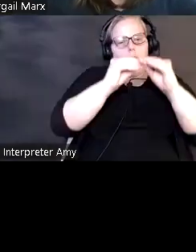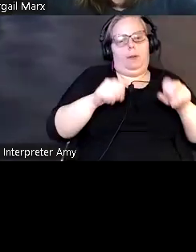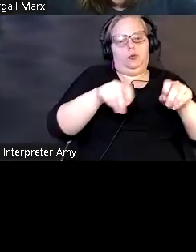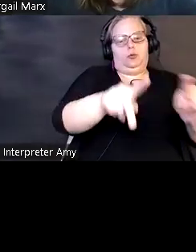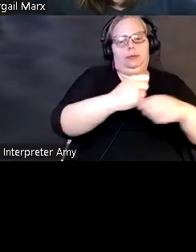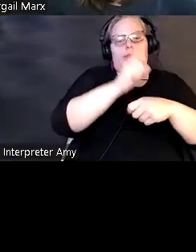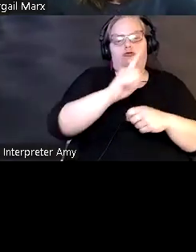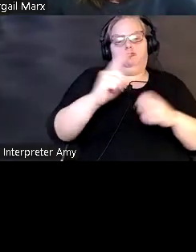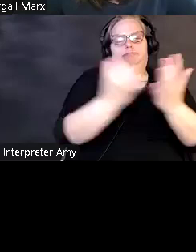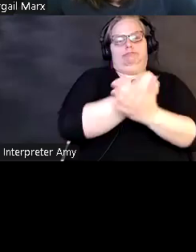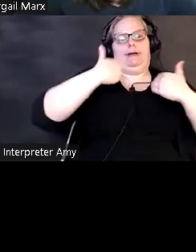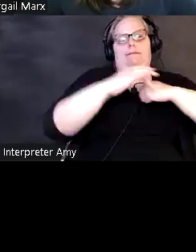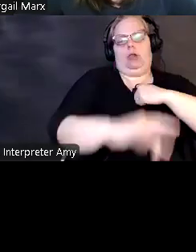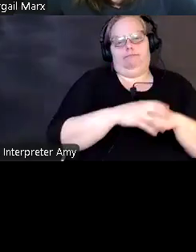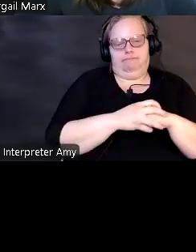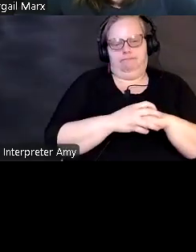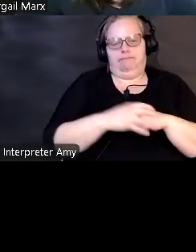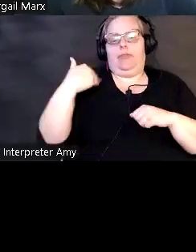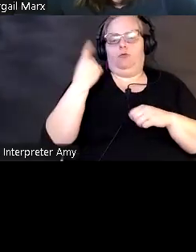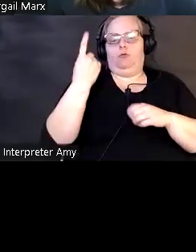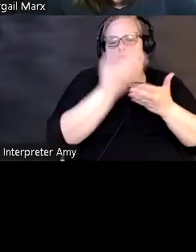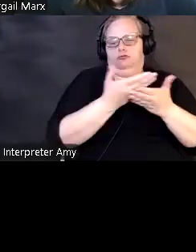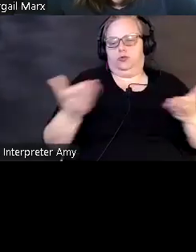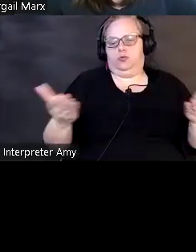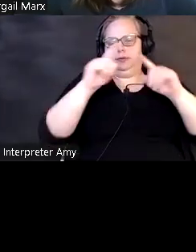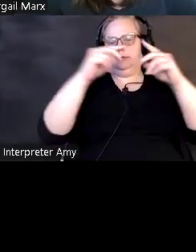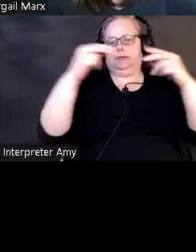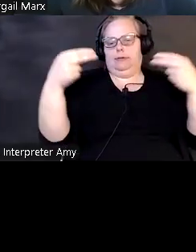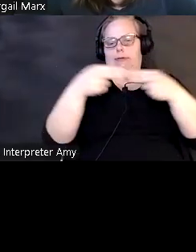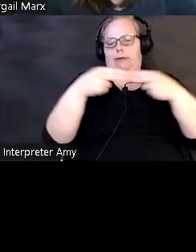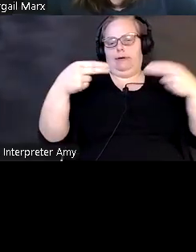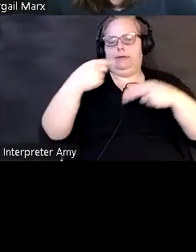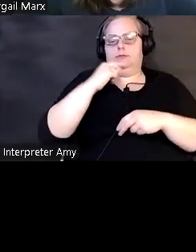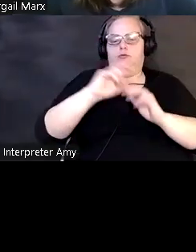There's a resource on this slide to a roles and responsibilities checklist that can be kind